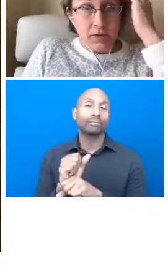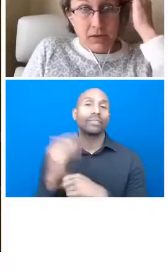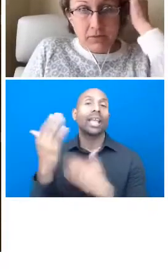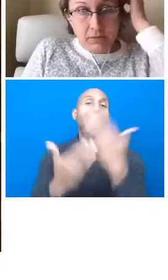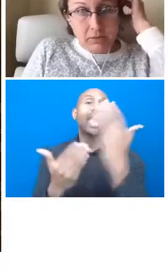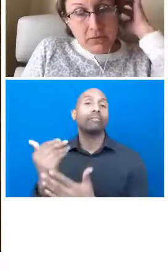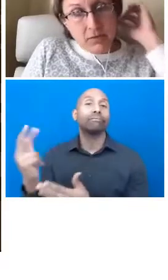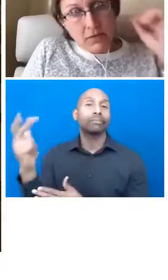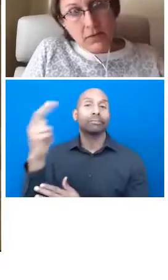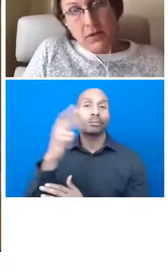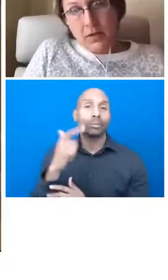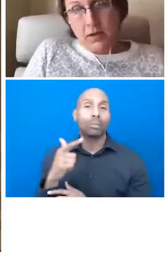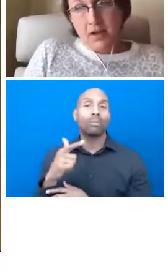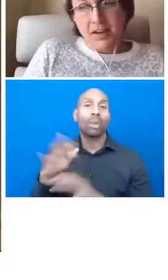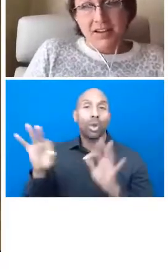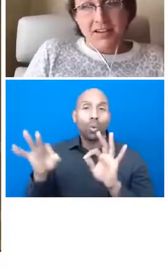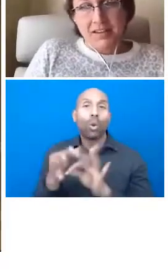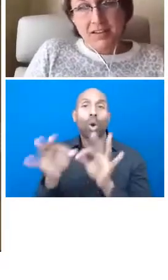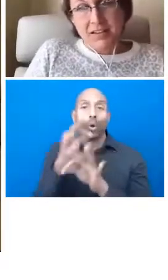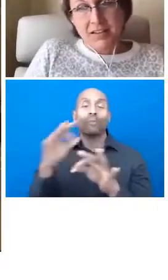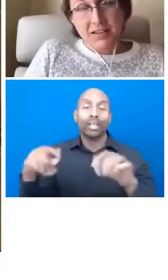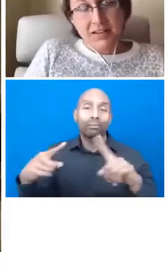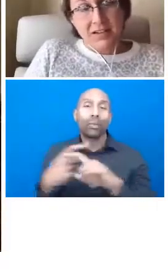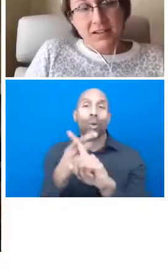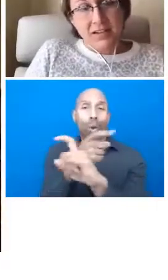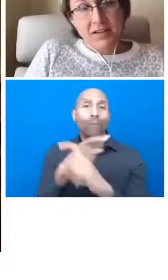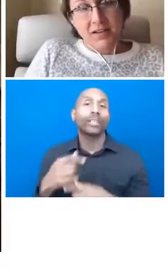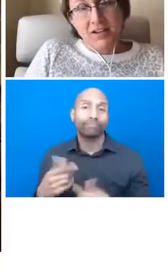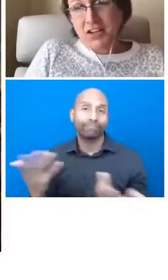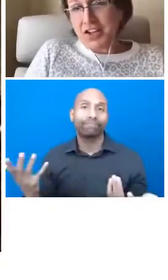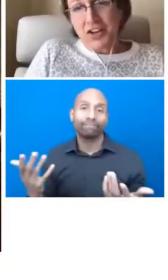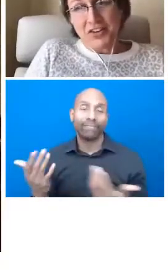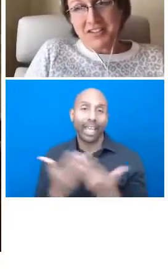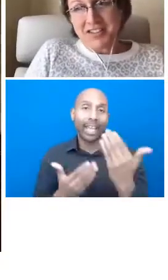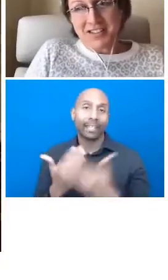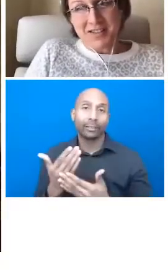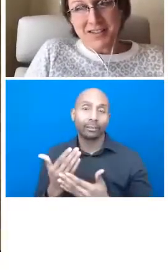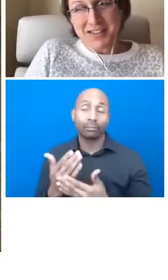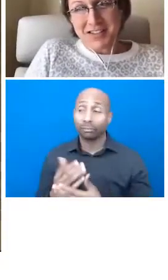Jeffrey: Do you have assistants? Kim: No, it's just me.